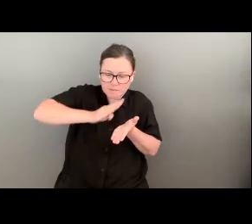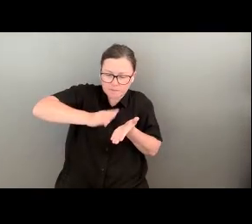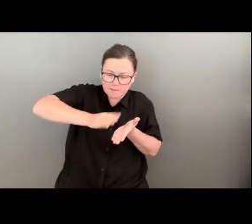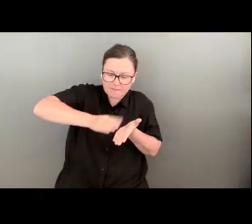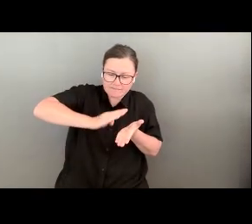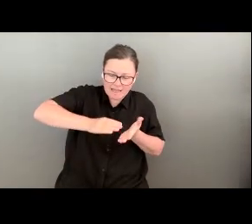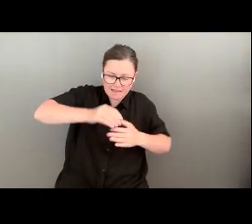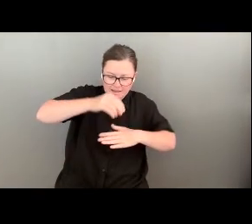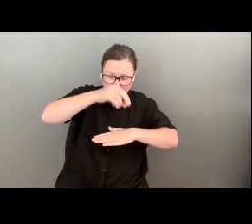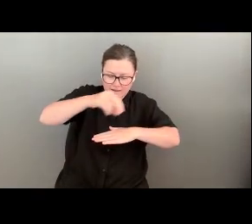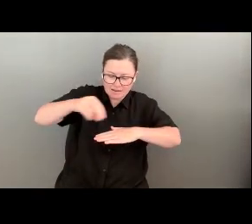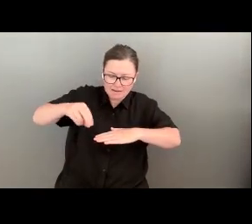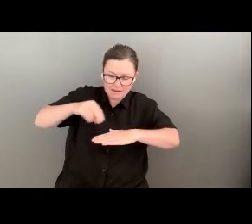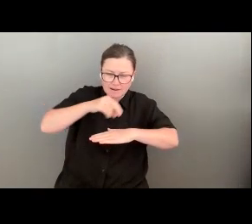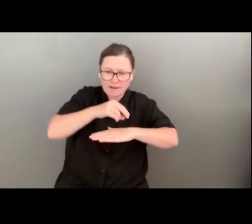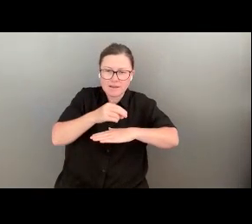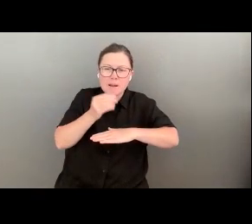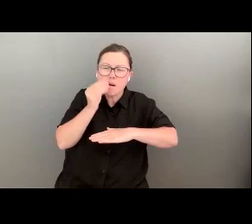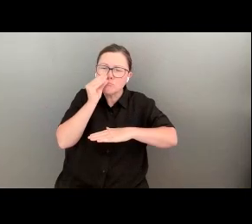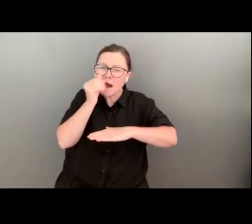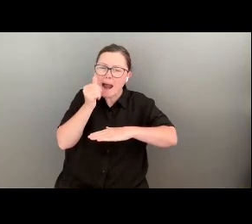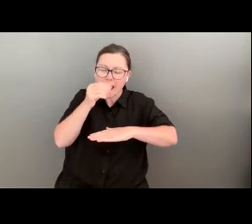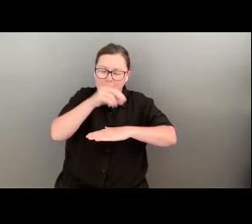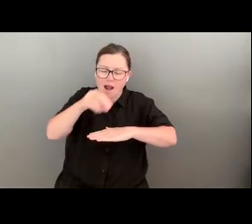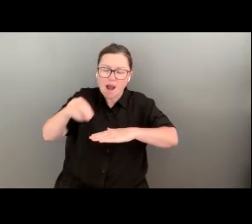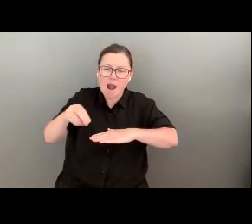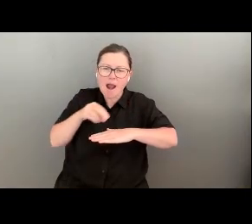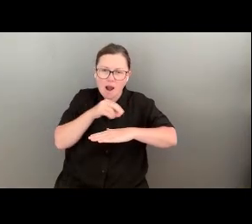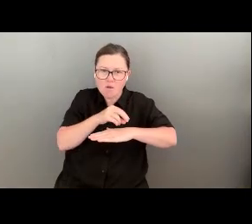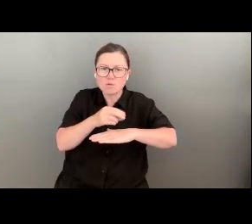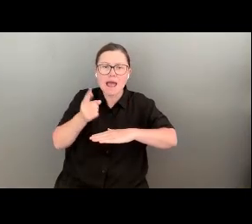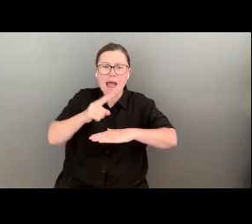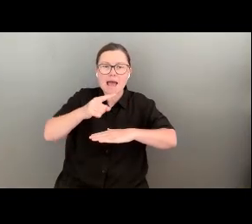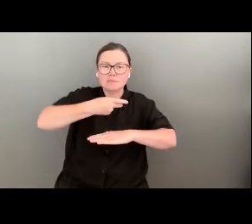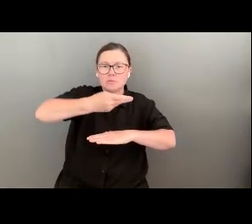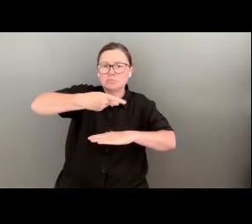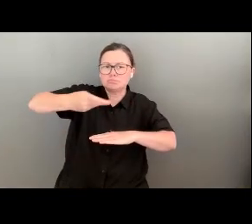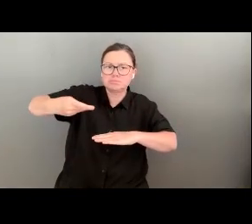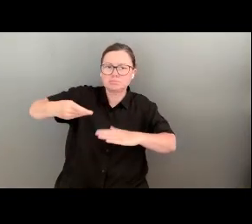shows a fail not enough flaked almonds on top of the croissant. Not enough icing sugar,